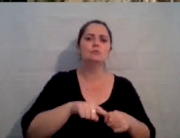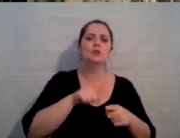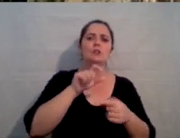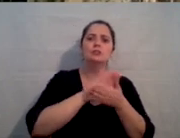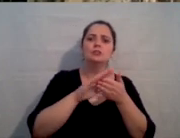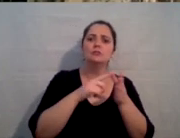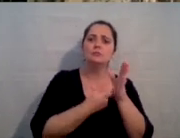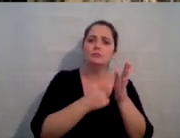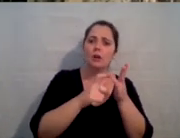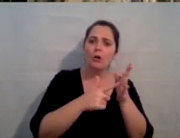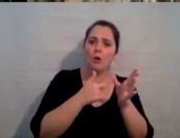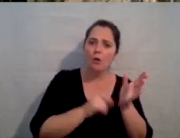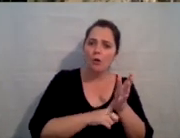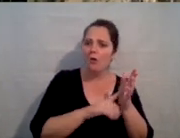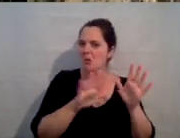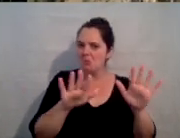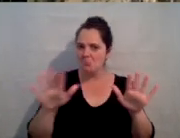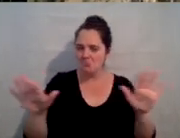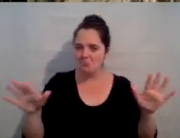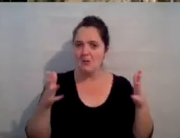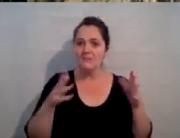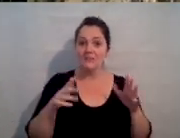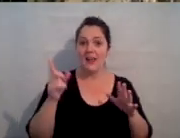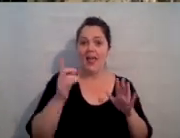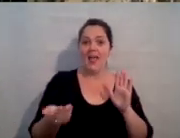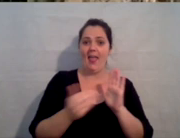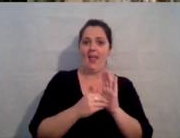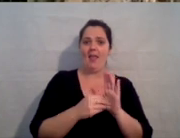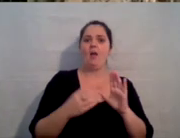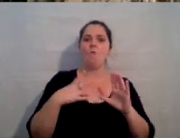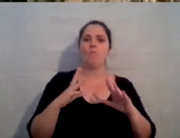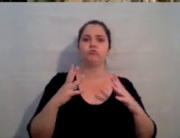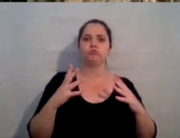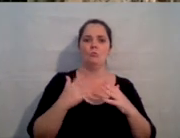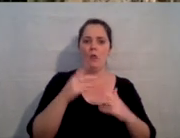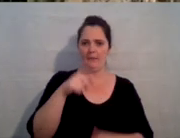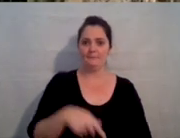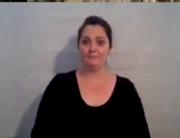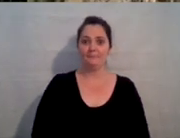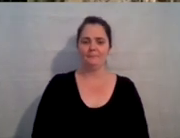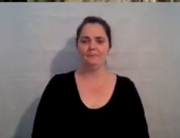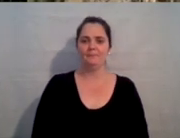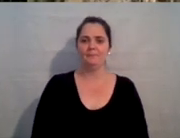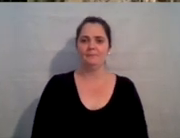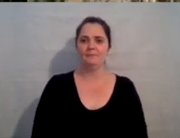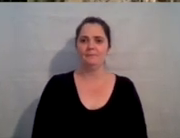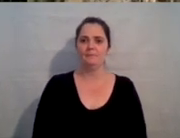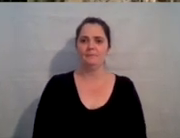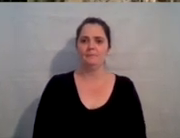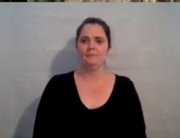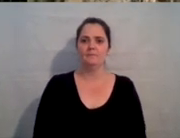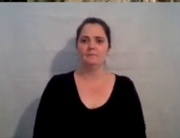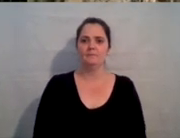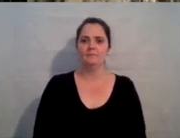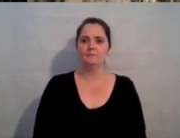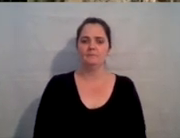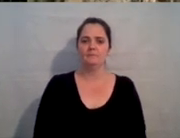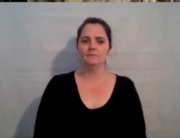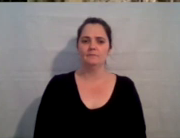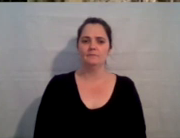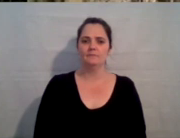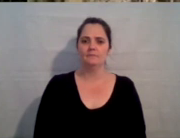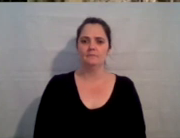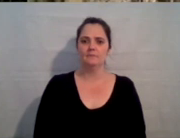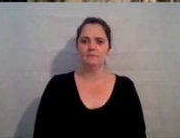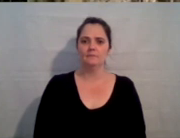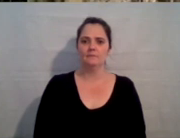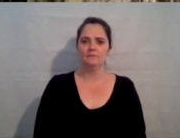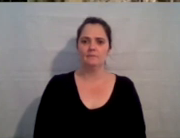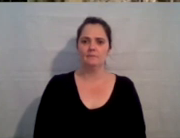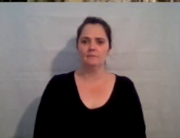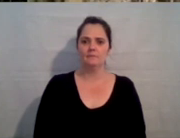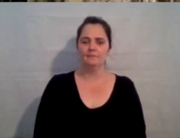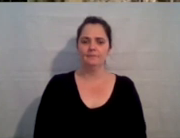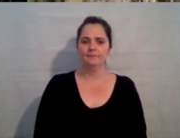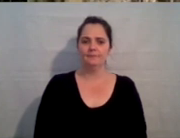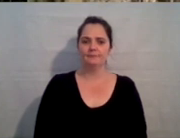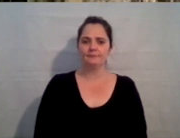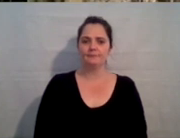Okay now we're ready to start massing, another three minutes.